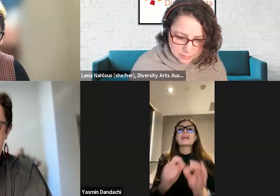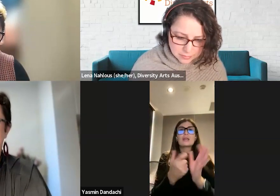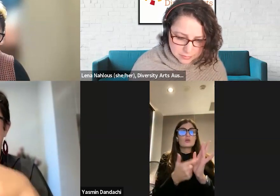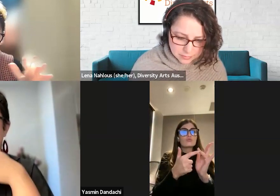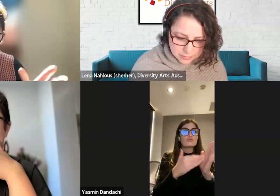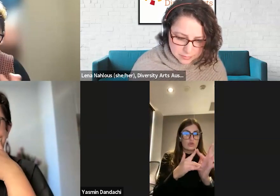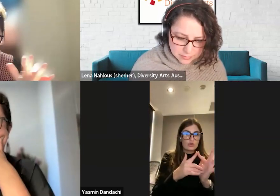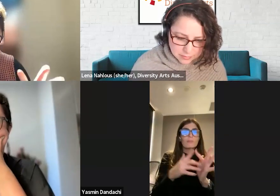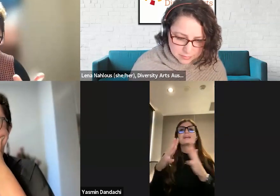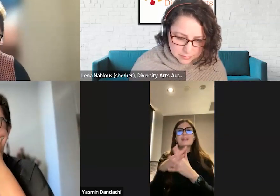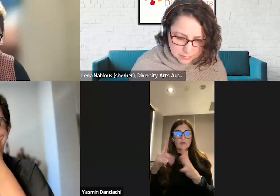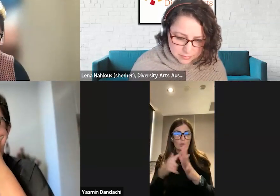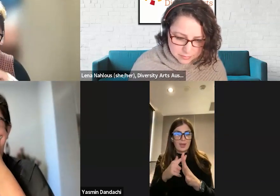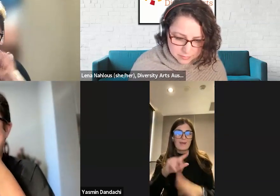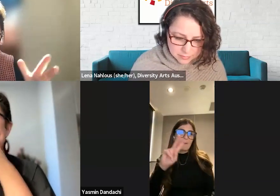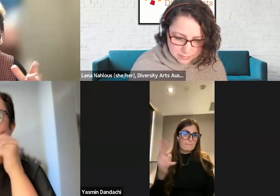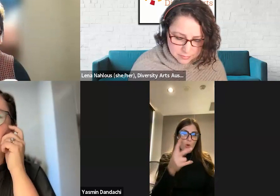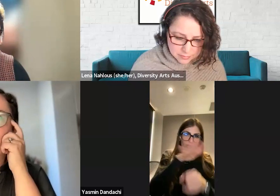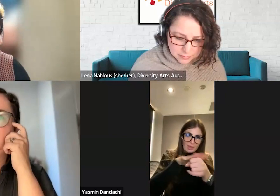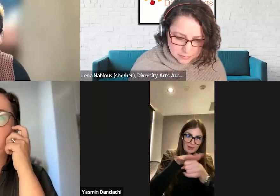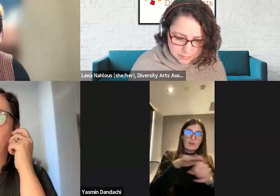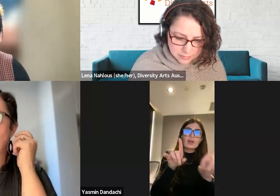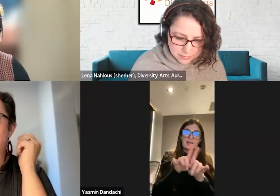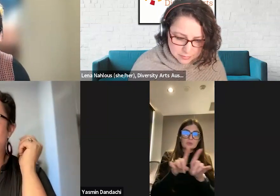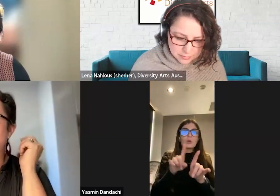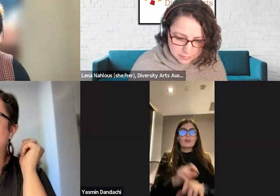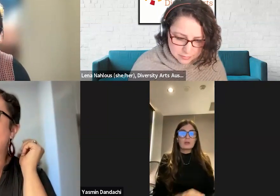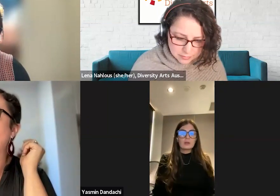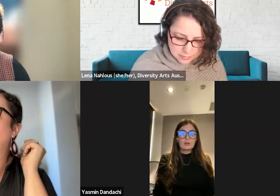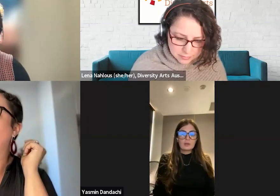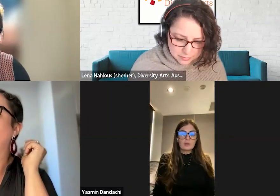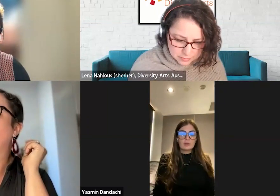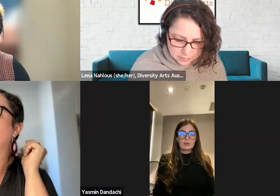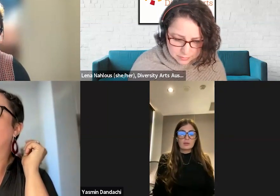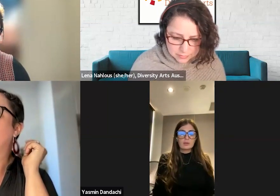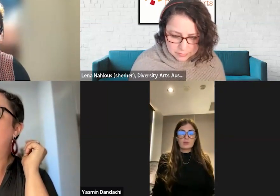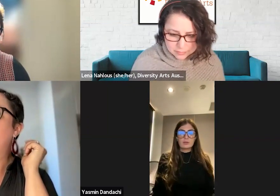is the native title authority, has got a governance structure,